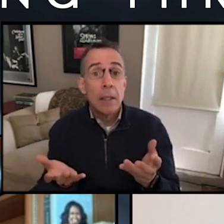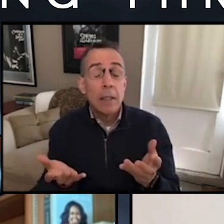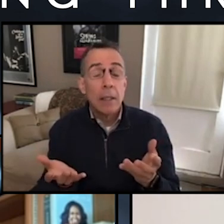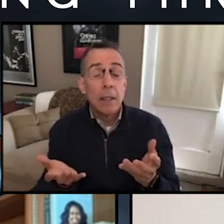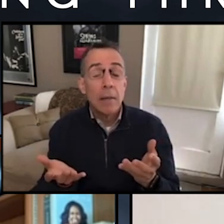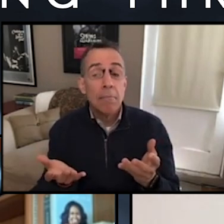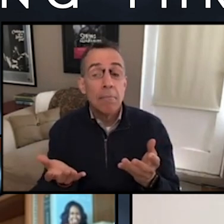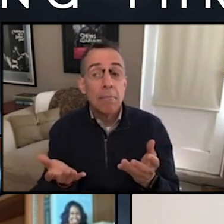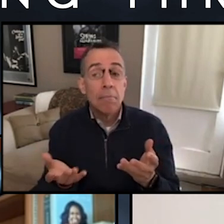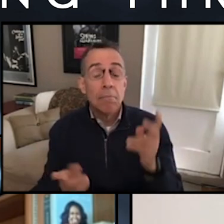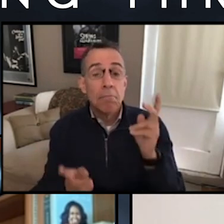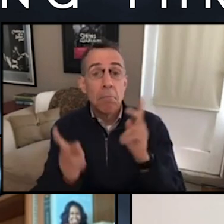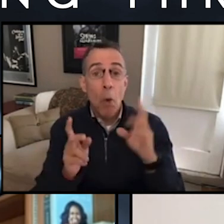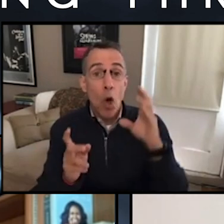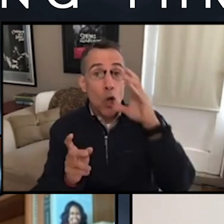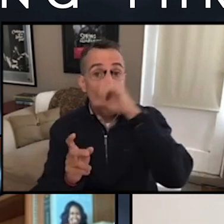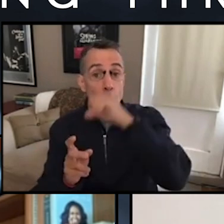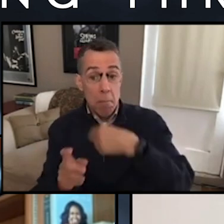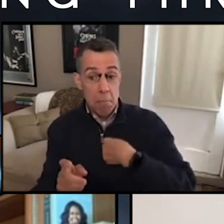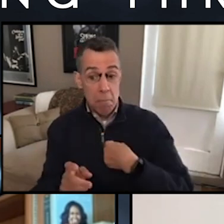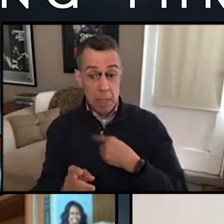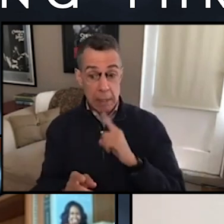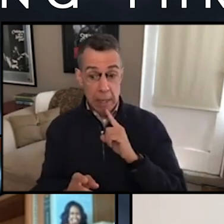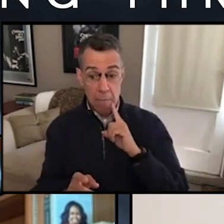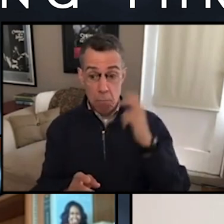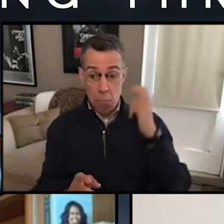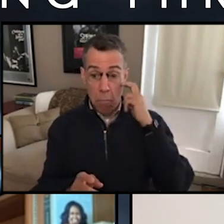might assume that because I'm deaf and blind, I wouldn't care to go to the